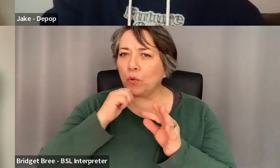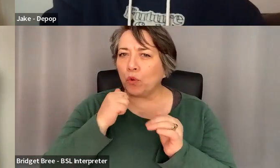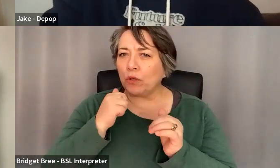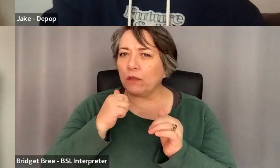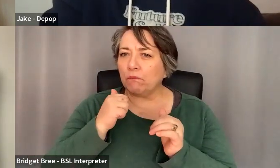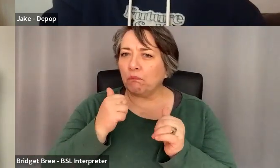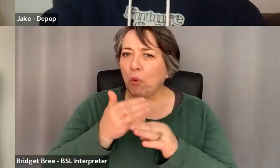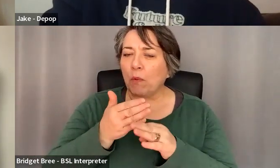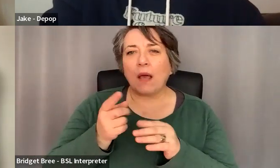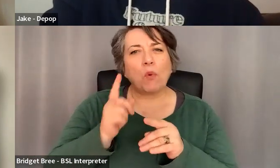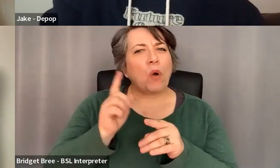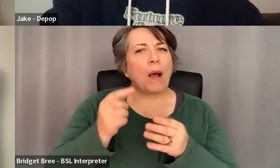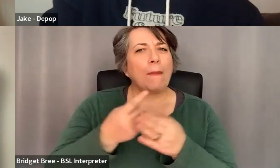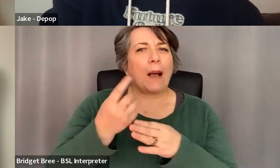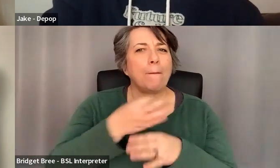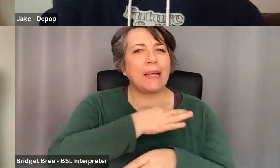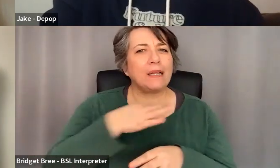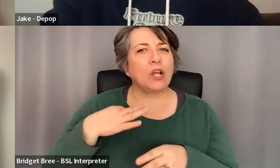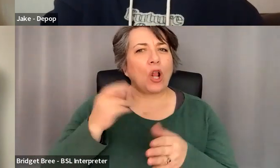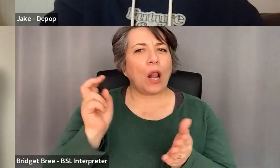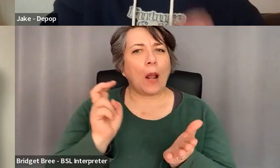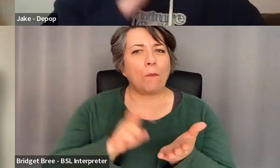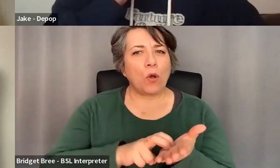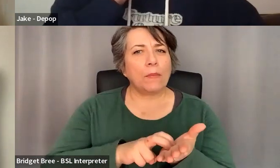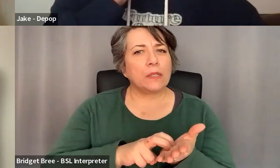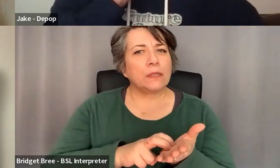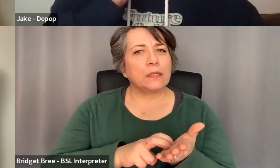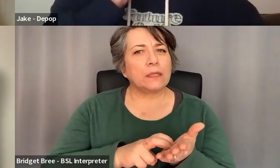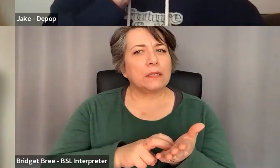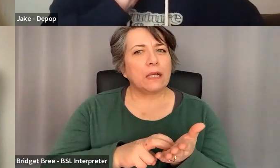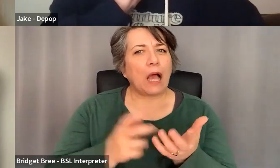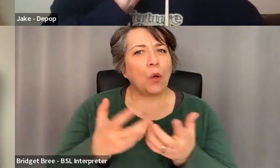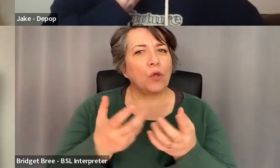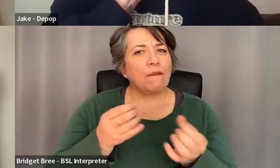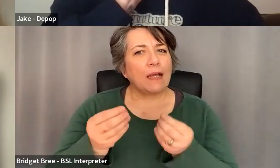appointments while I just read this with a quite long question. Can you do a bit on medical components.